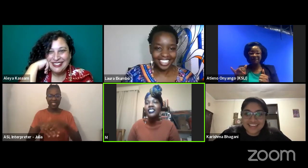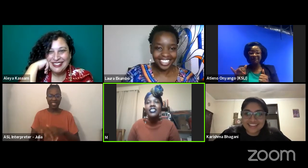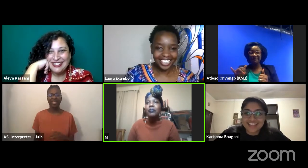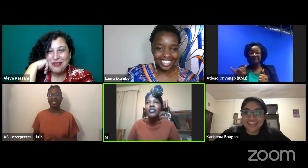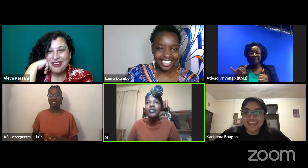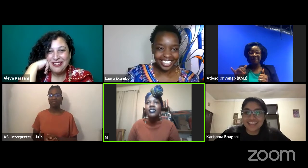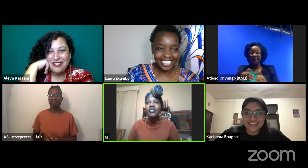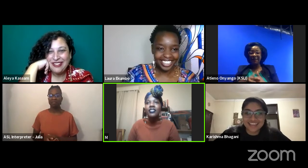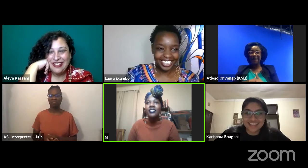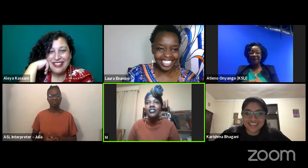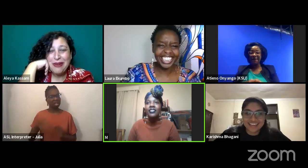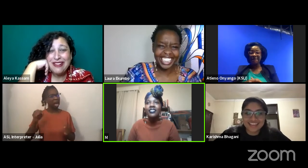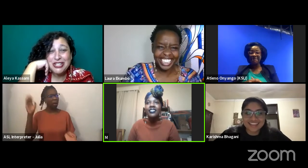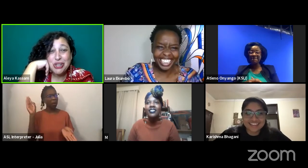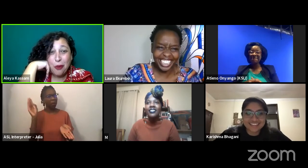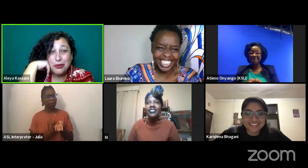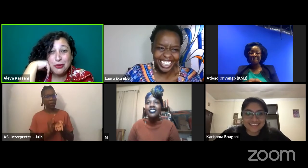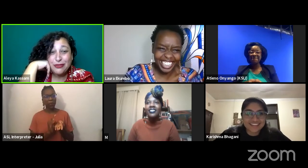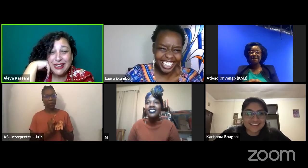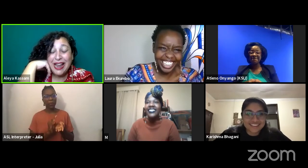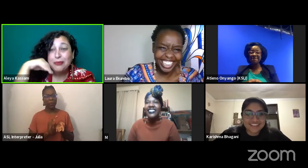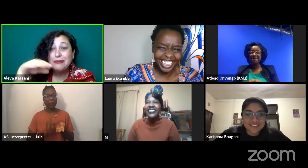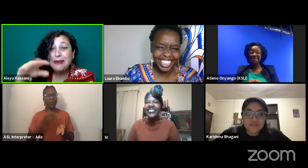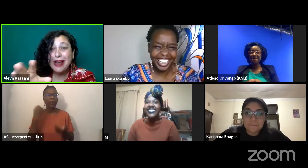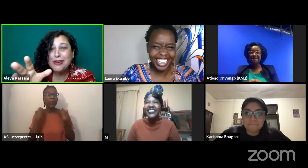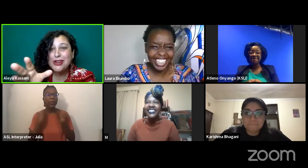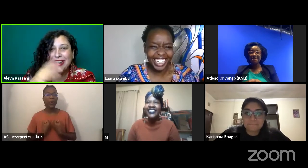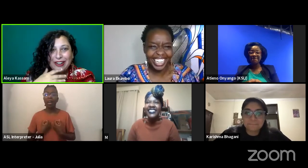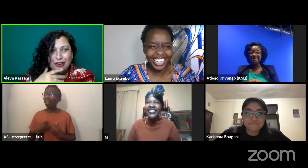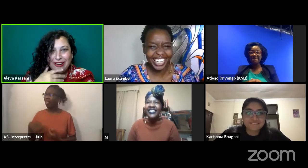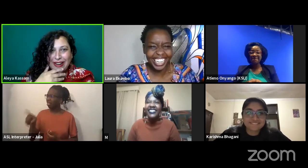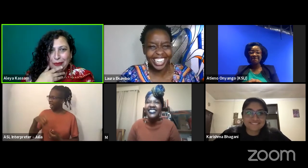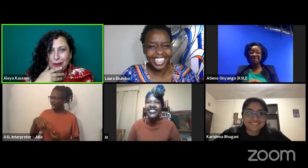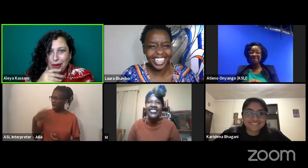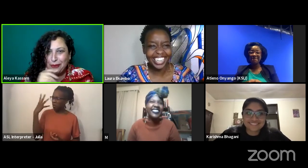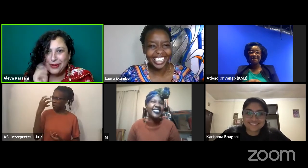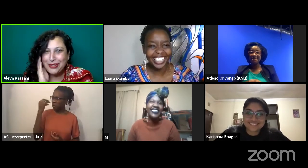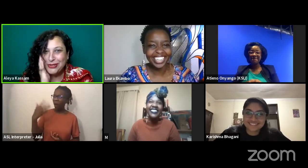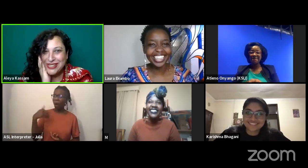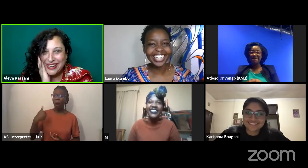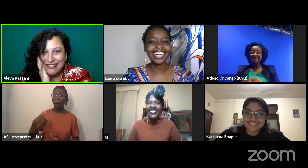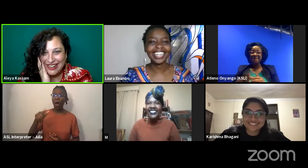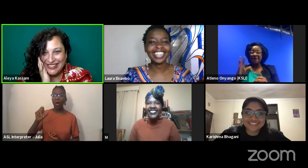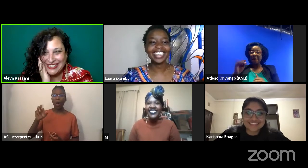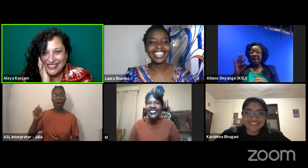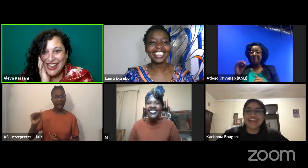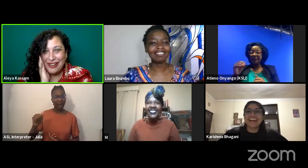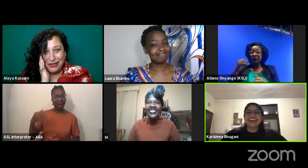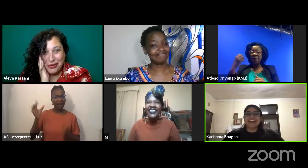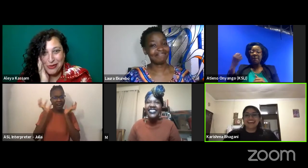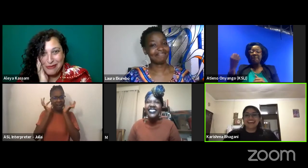Just 10%. They wear it so beautifully. I'm looking at Laura like, whoa, what are those earrings?